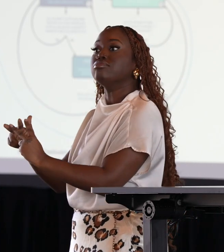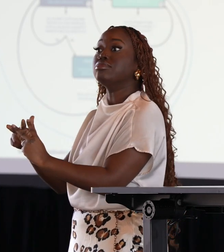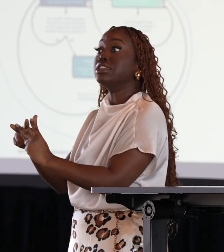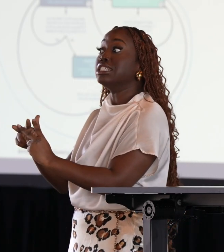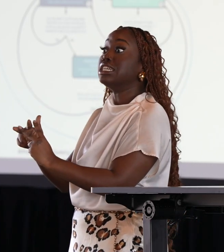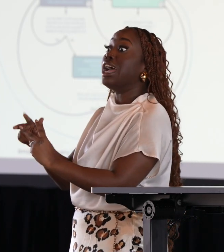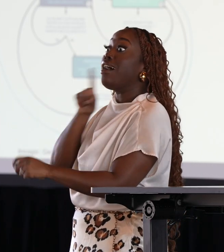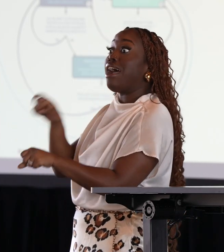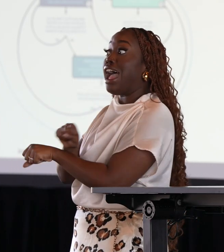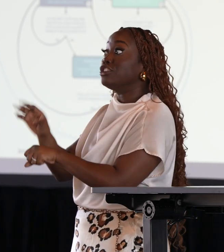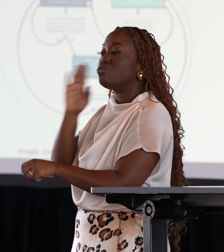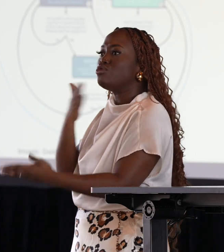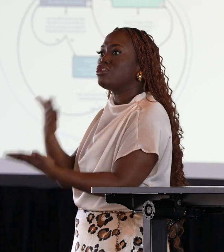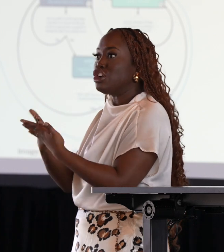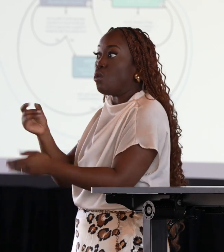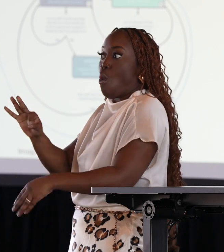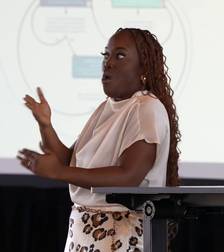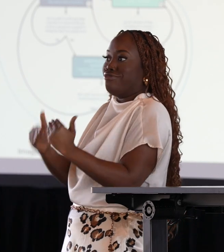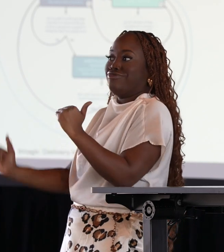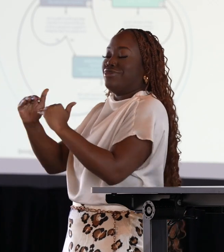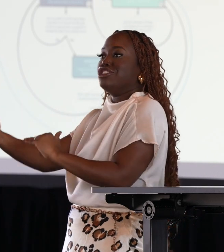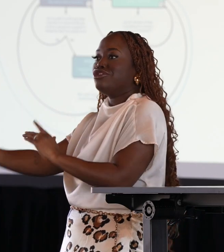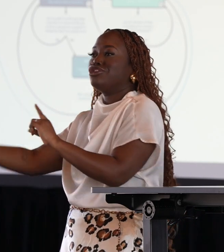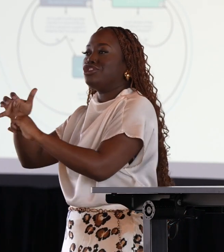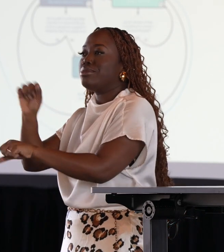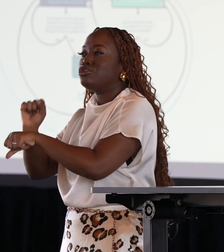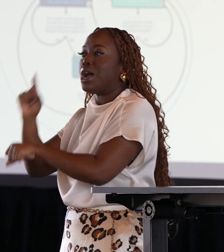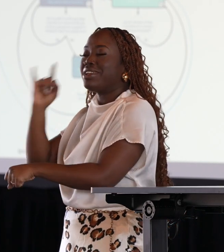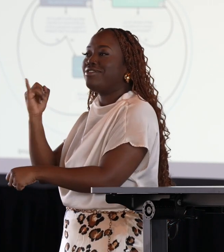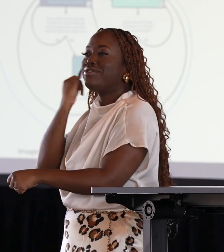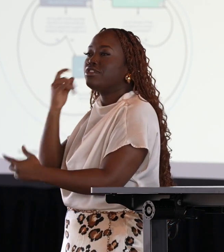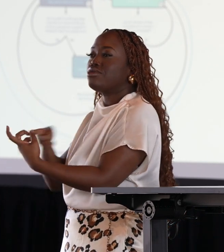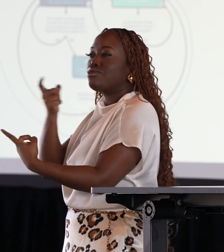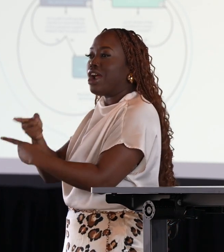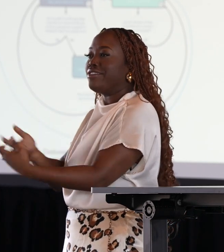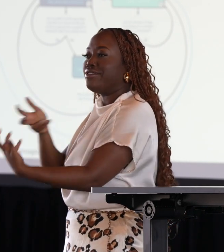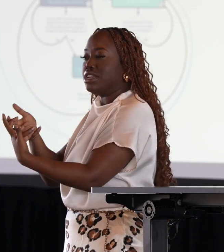will do just as good a job, if not better job, and is the right person for them. So it walks you through those steps, and I